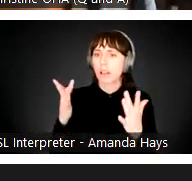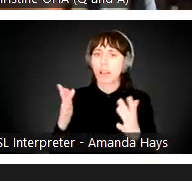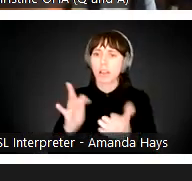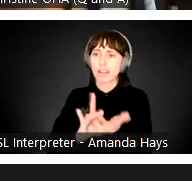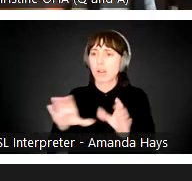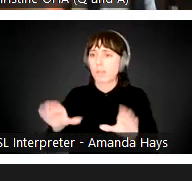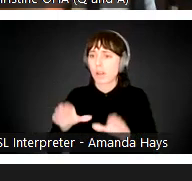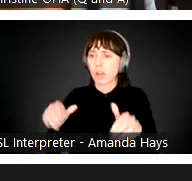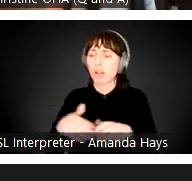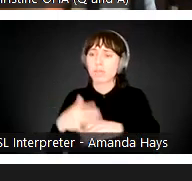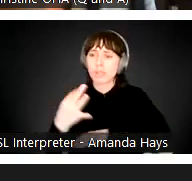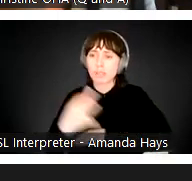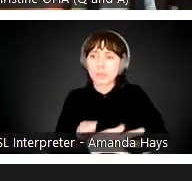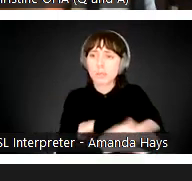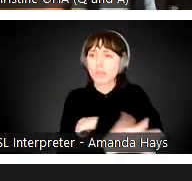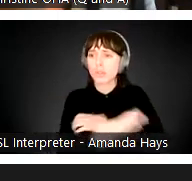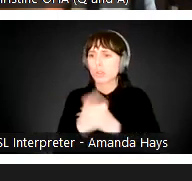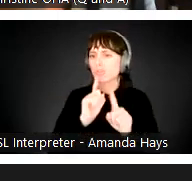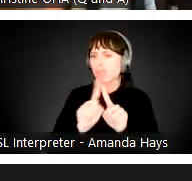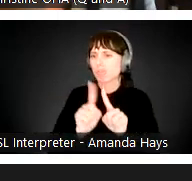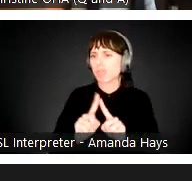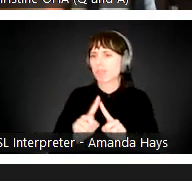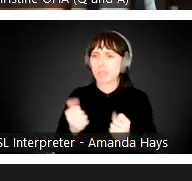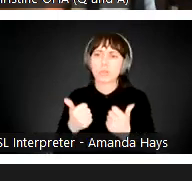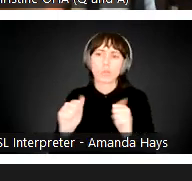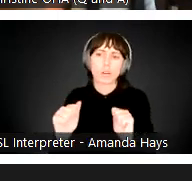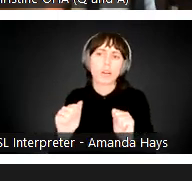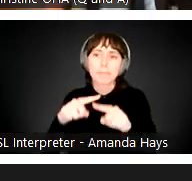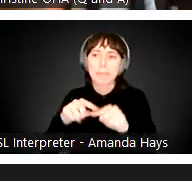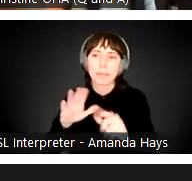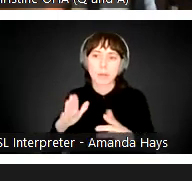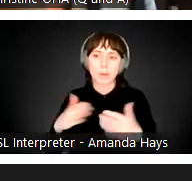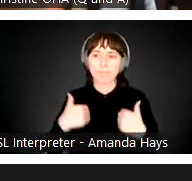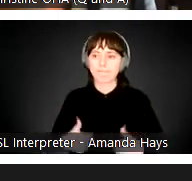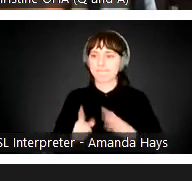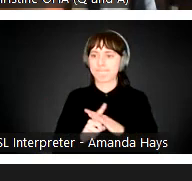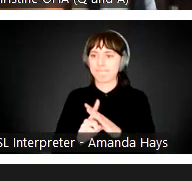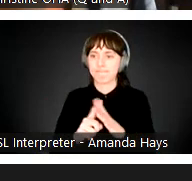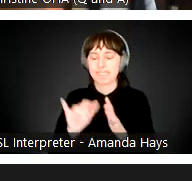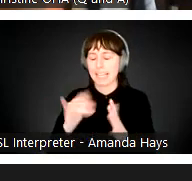different types of symptoms. But yeah, that's beyond the scope, I guess, of what I can talk about. That's a